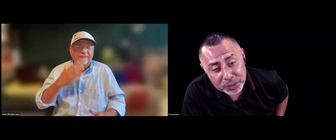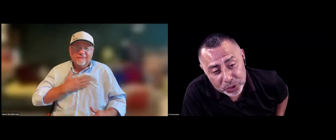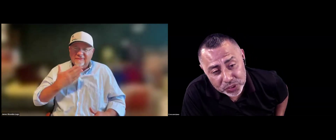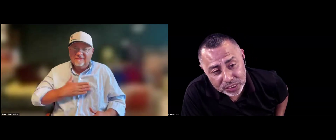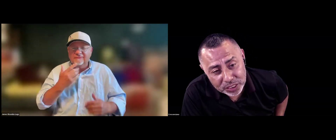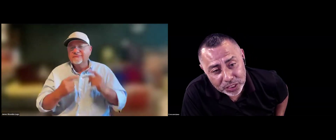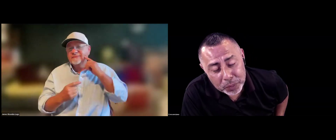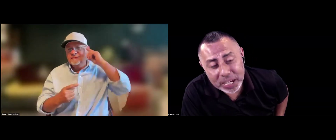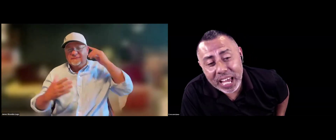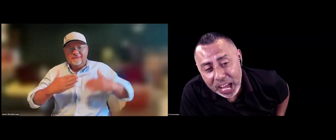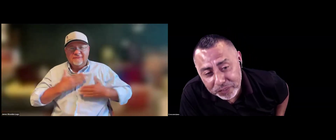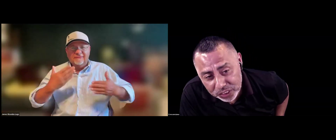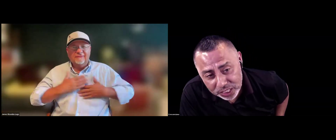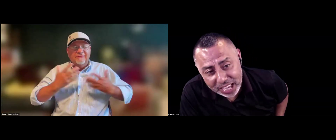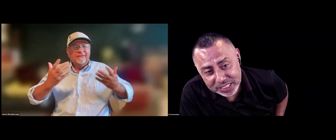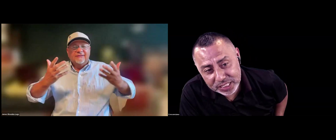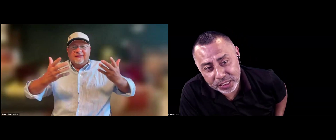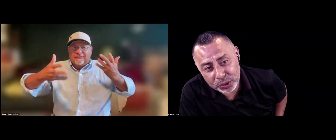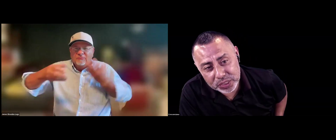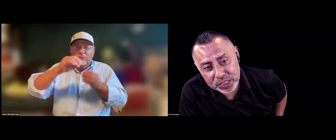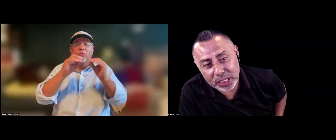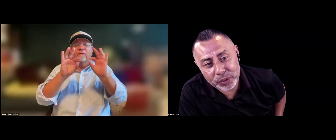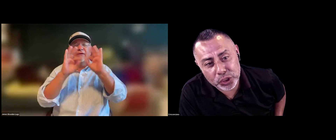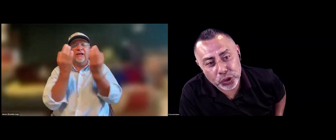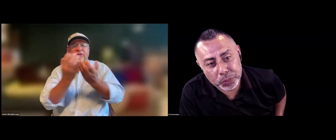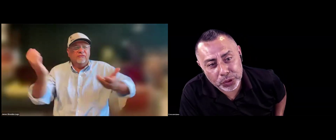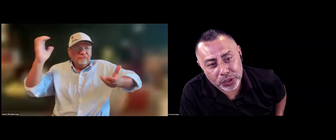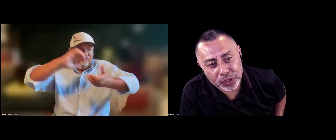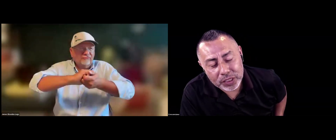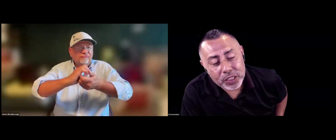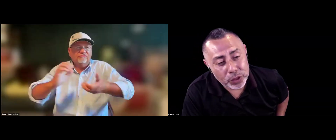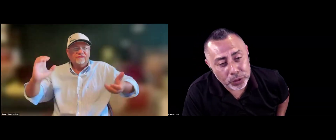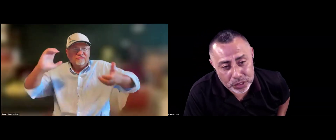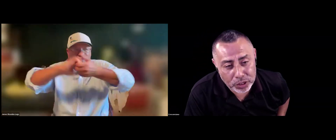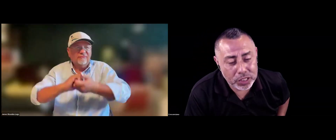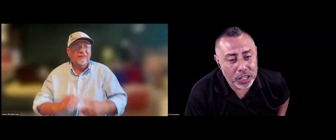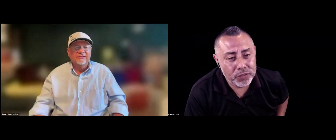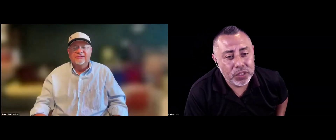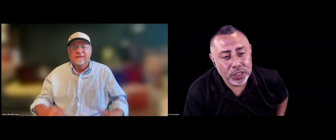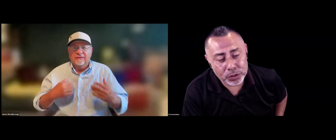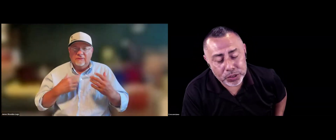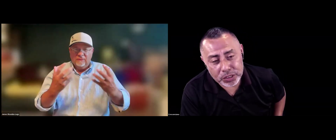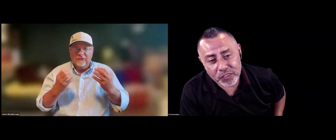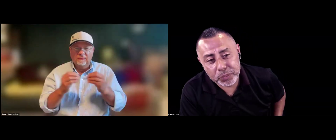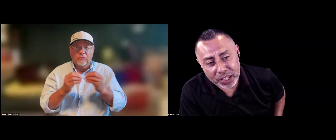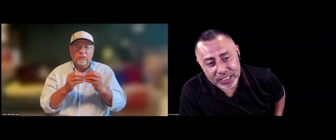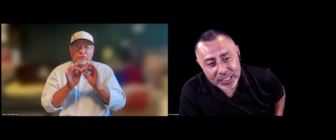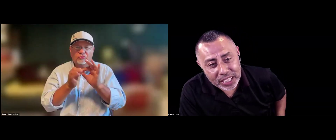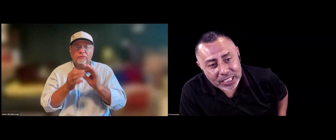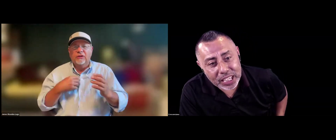I like music, but I have access it through a sign language interpreter. Those that are deaf and those that are deaf blind.